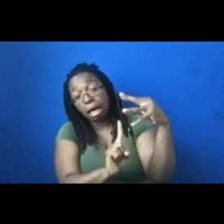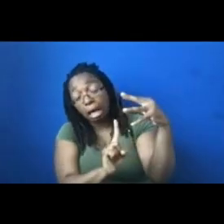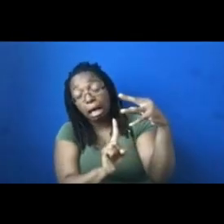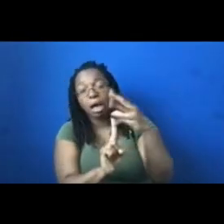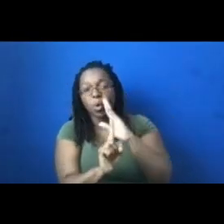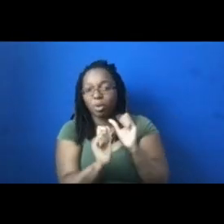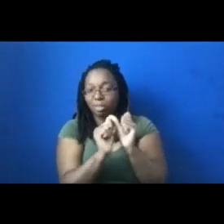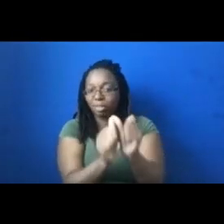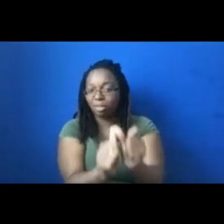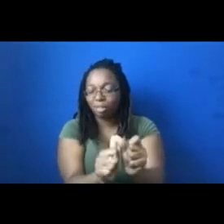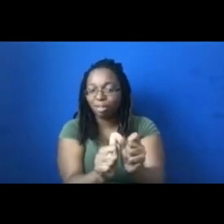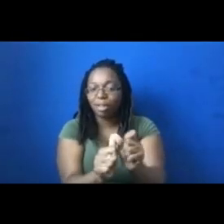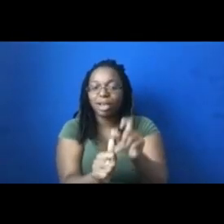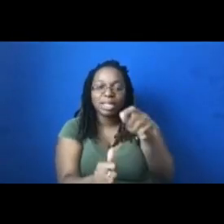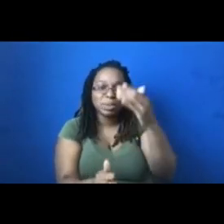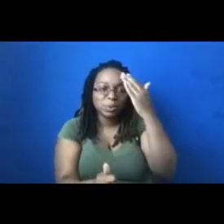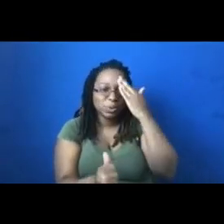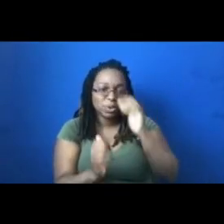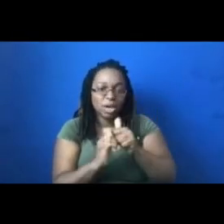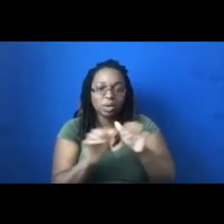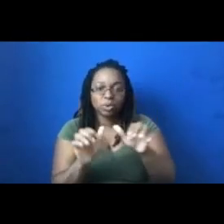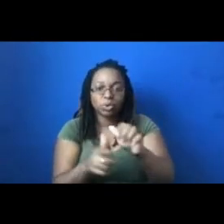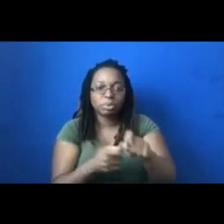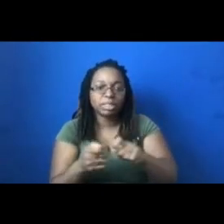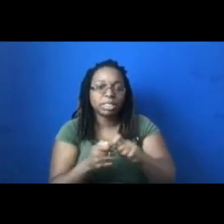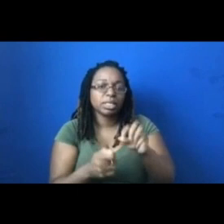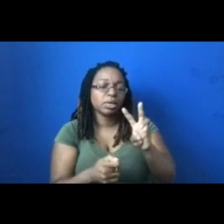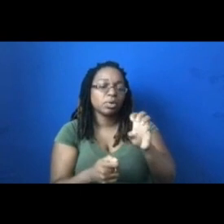wetland restoration. So there are a lot of different skills,